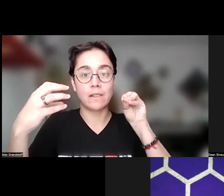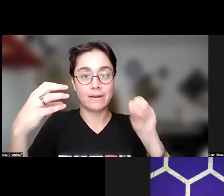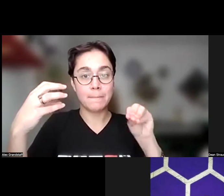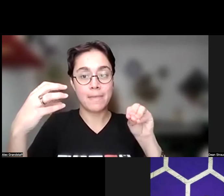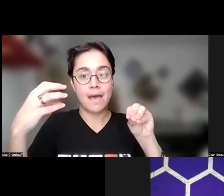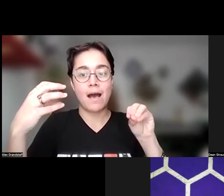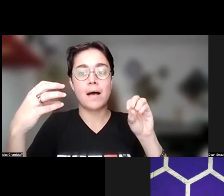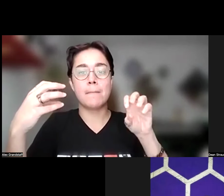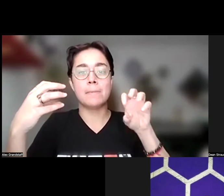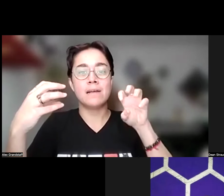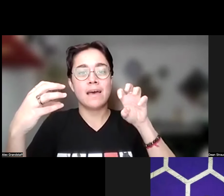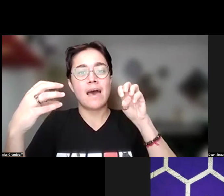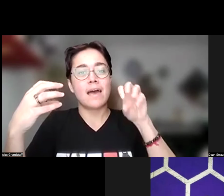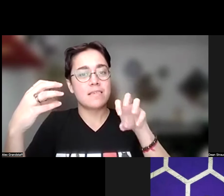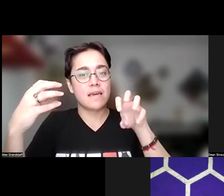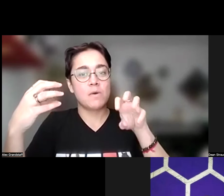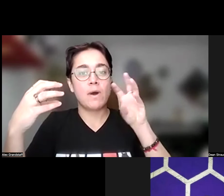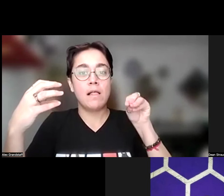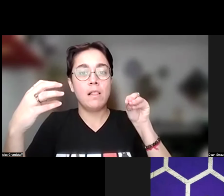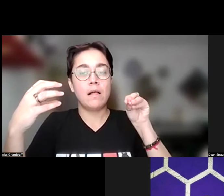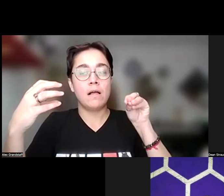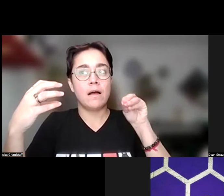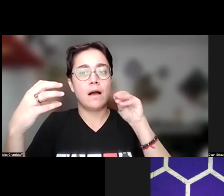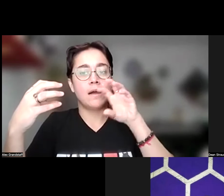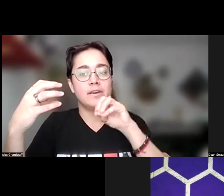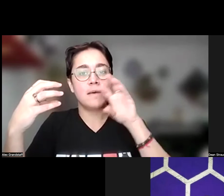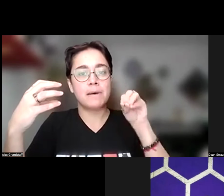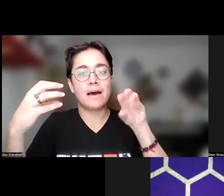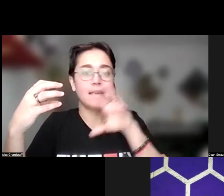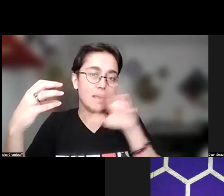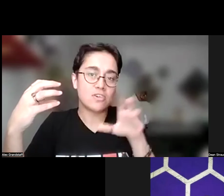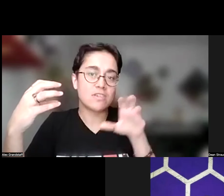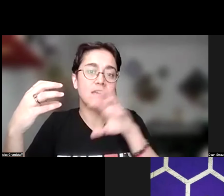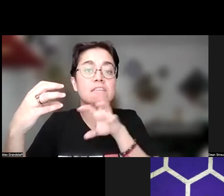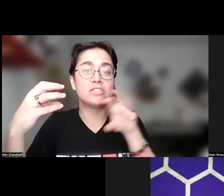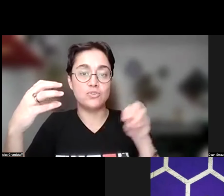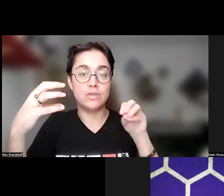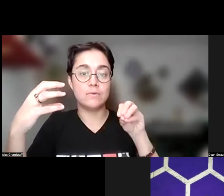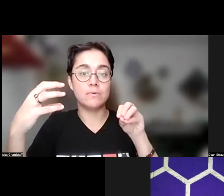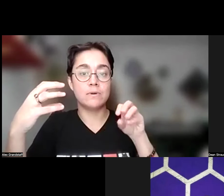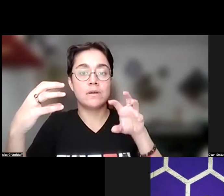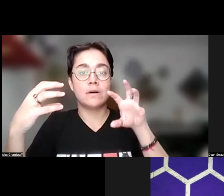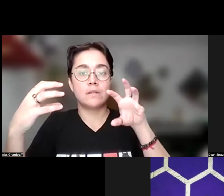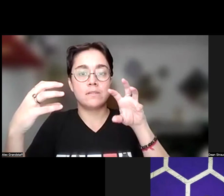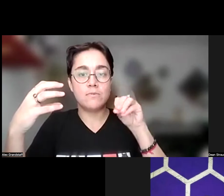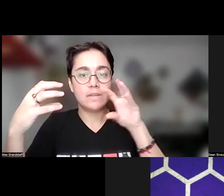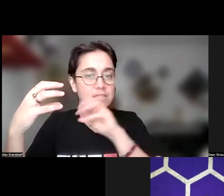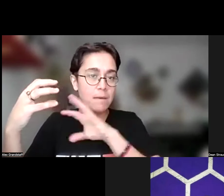office, I want their medical records." You can follow malicious compliance. That means I will follow the rules to